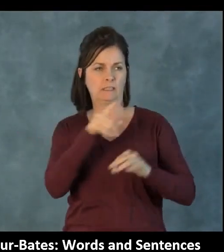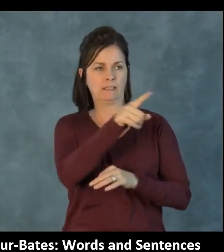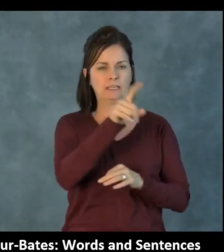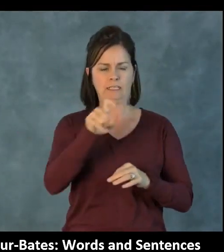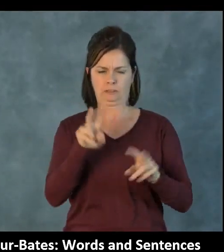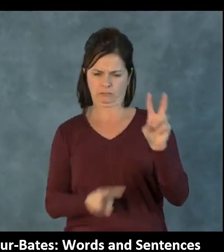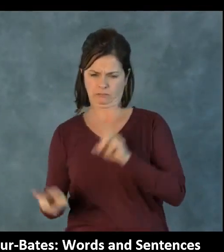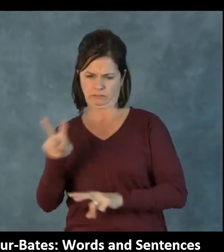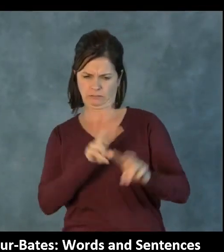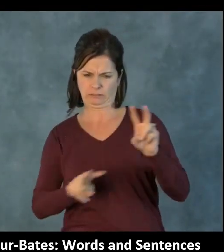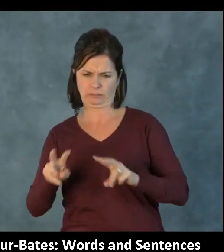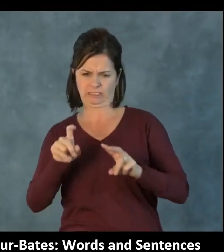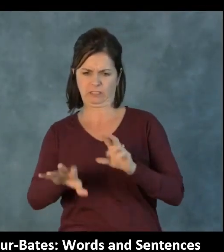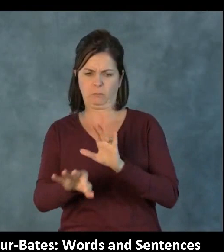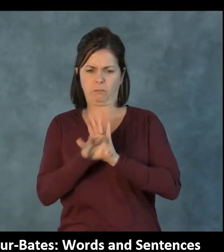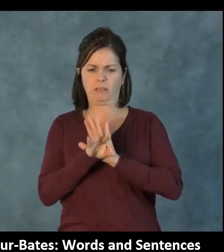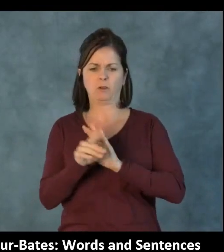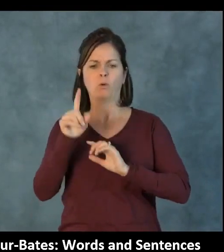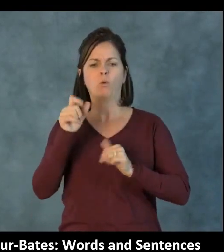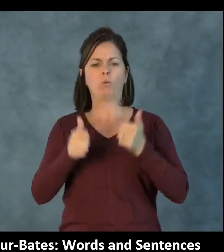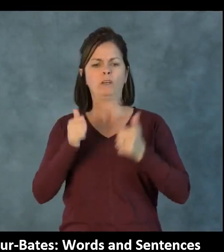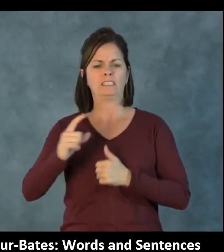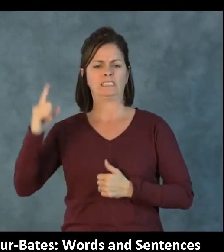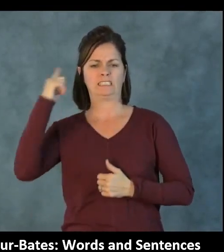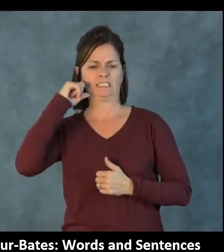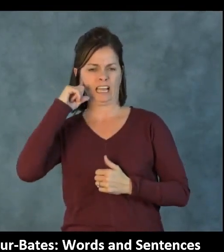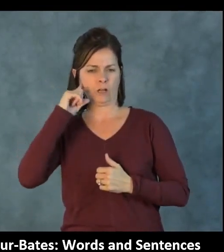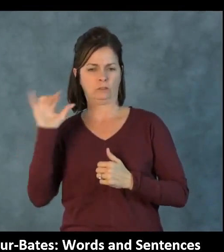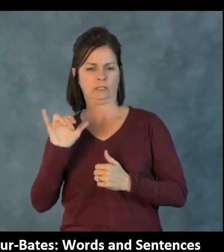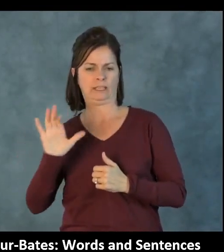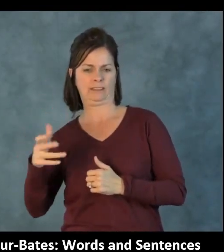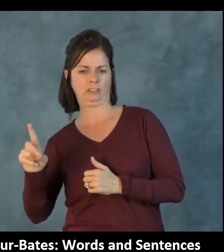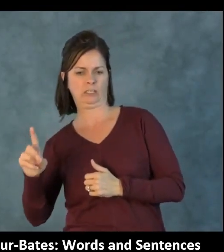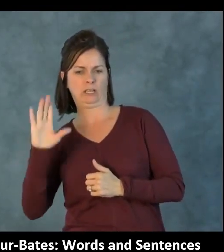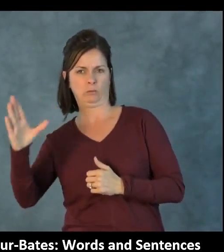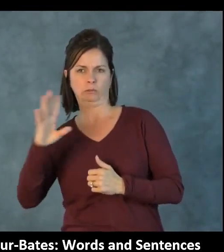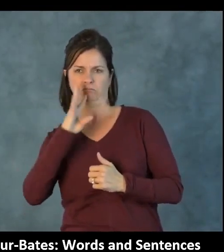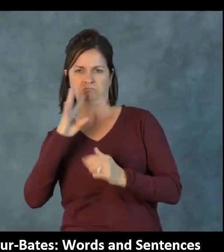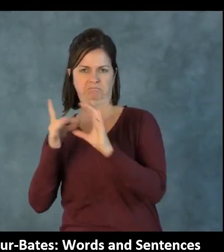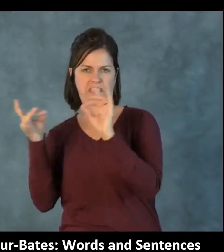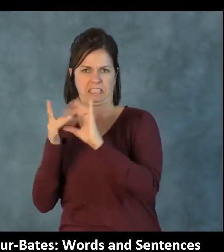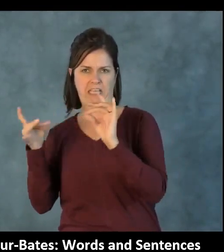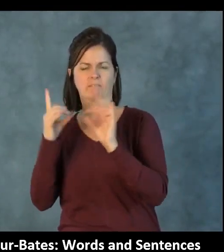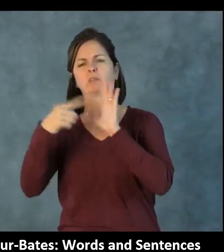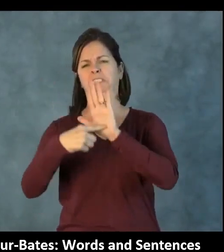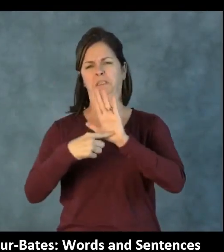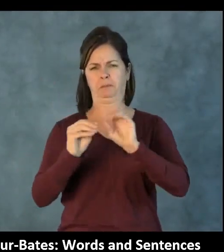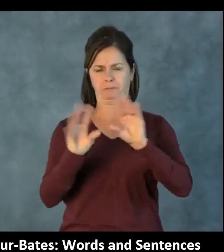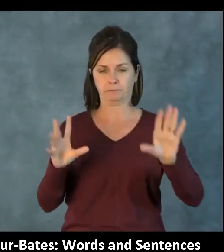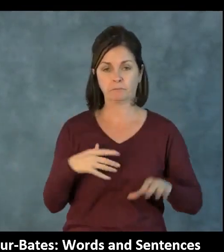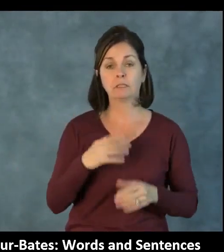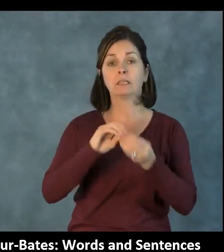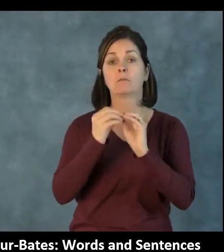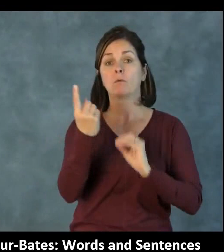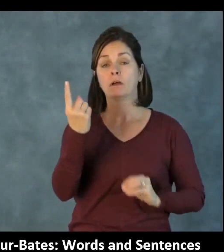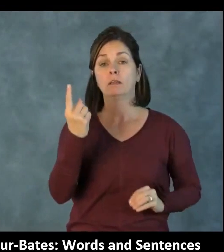more like the way their child would say a given phrase. For example, in number one the choices